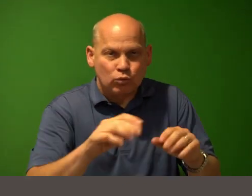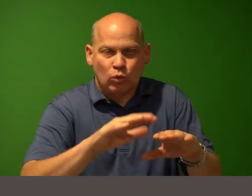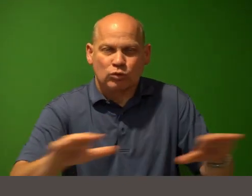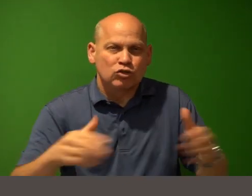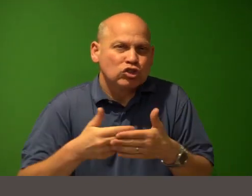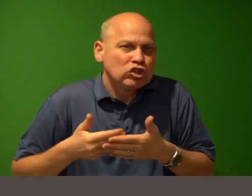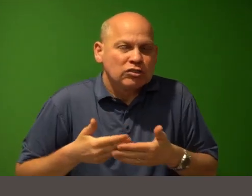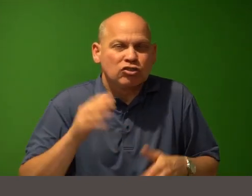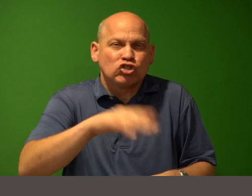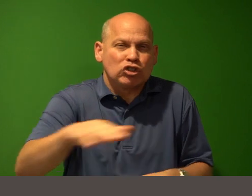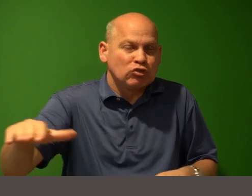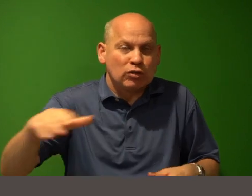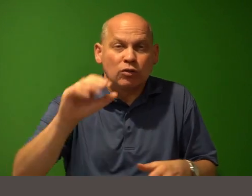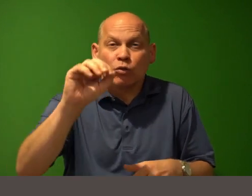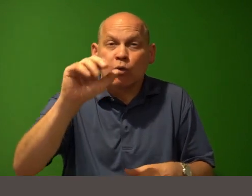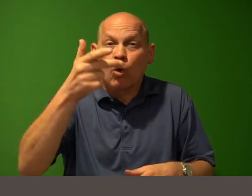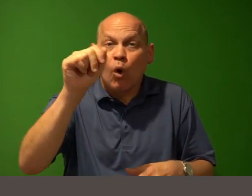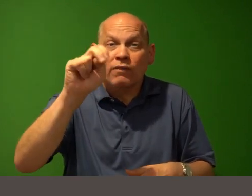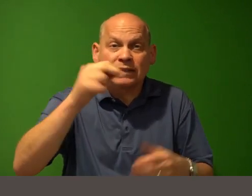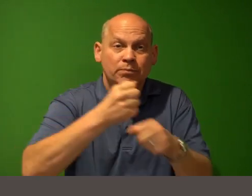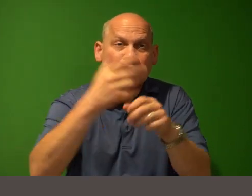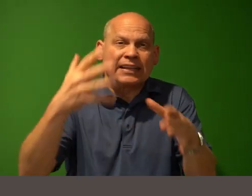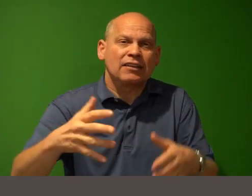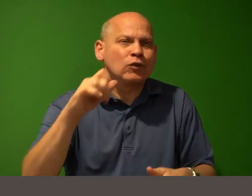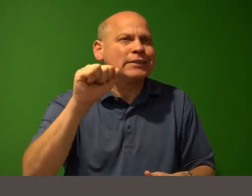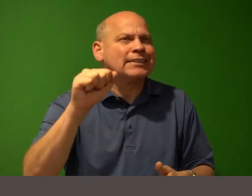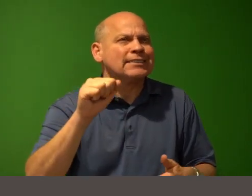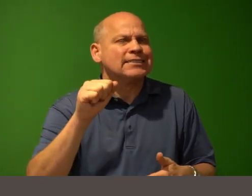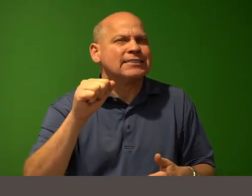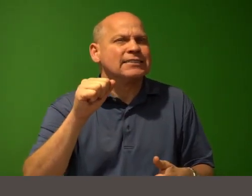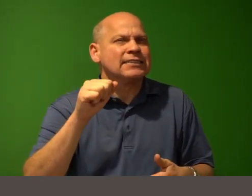Orphanmaker is in a containment suit